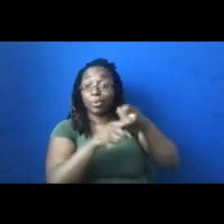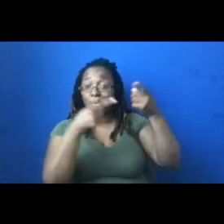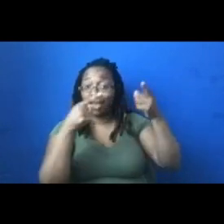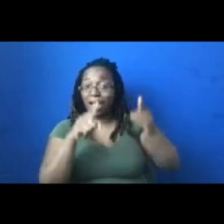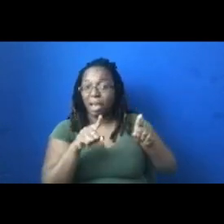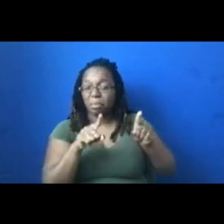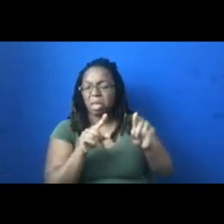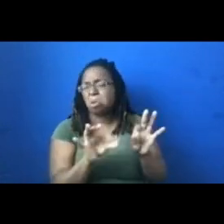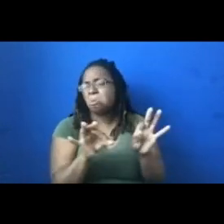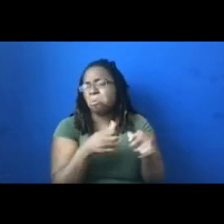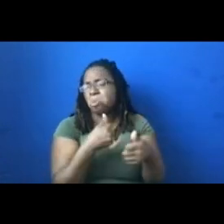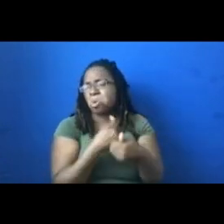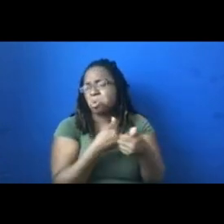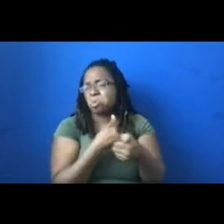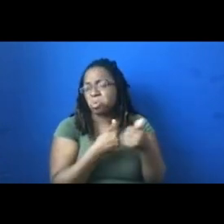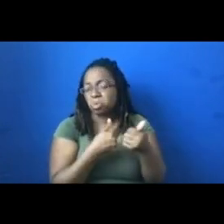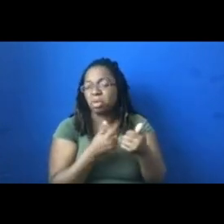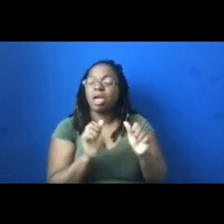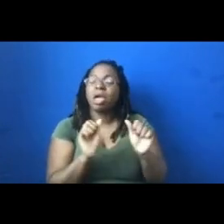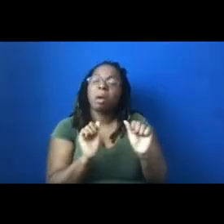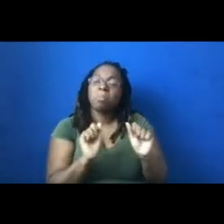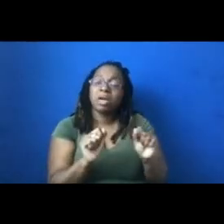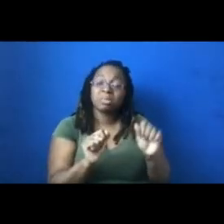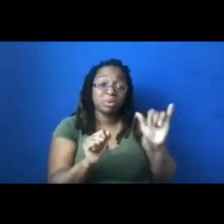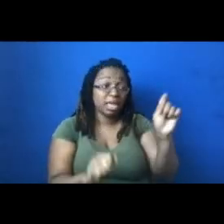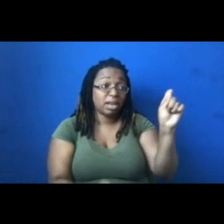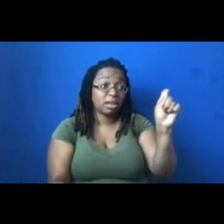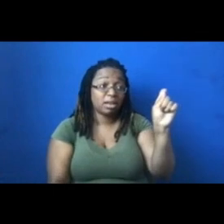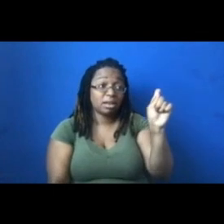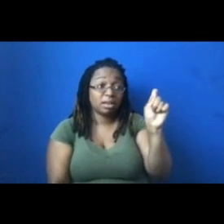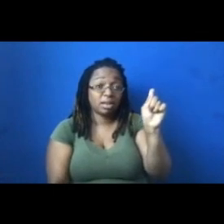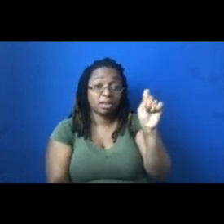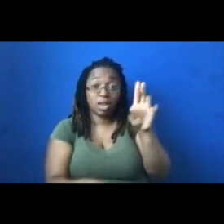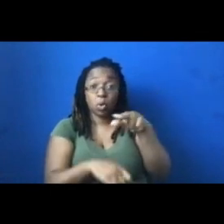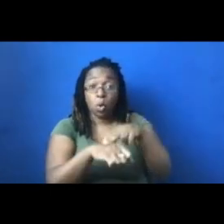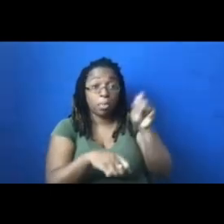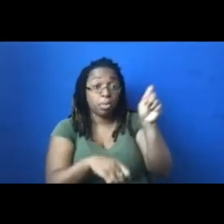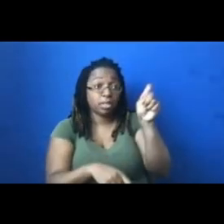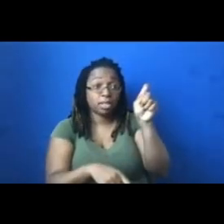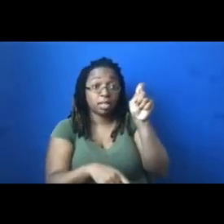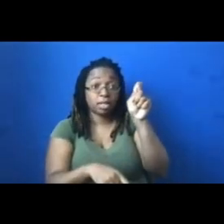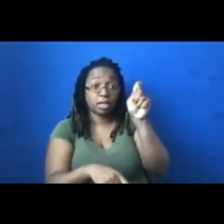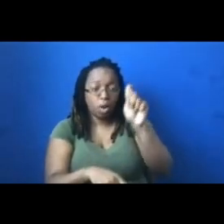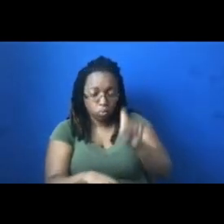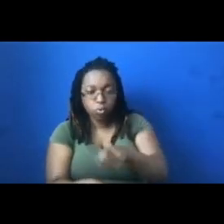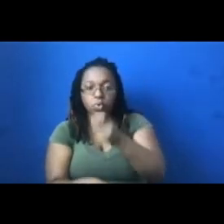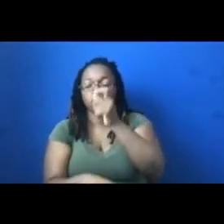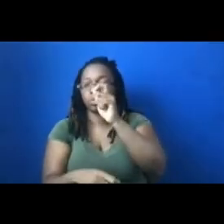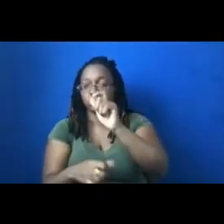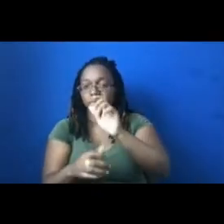there may be a disruption to your normal operations. Moving